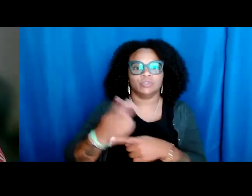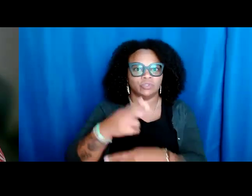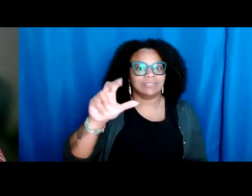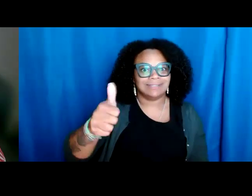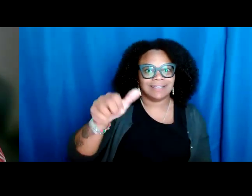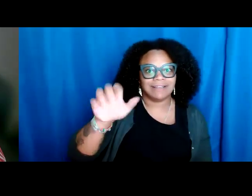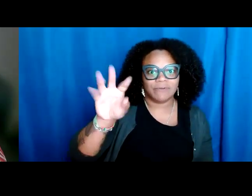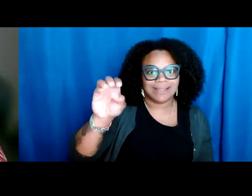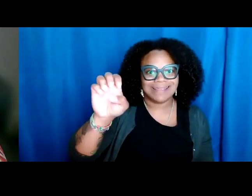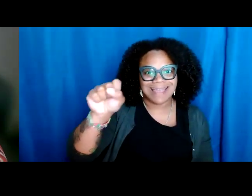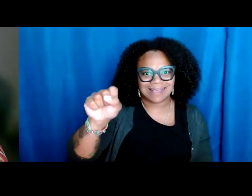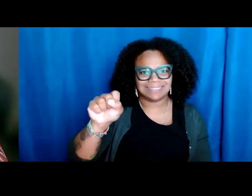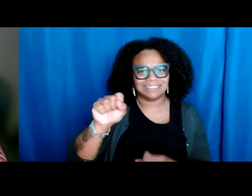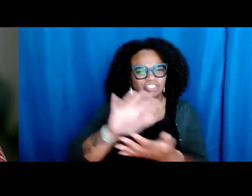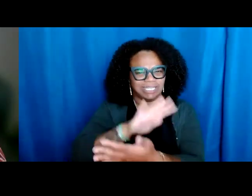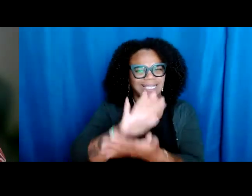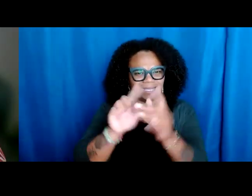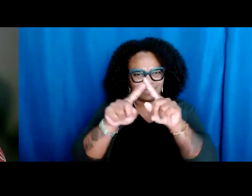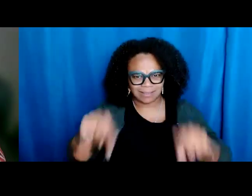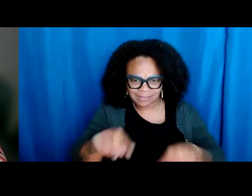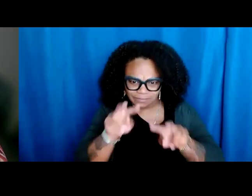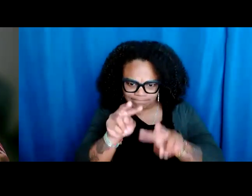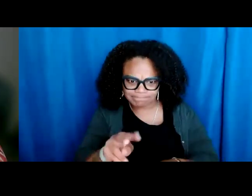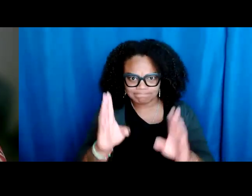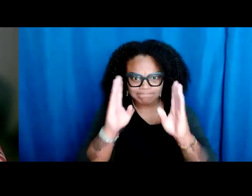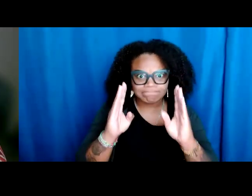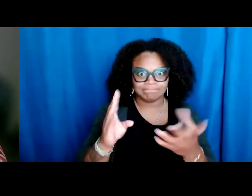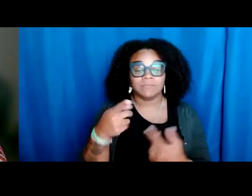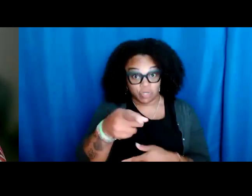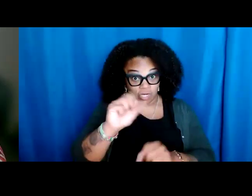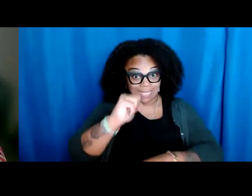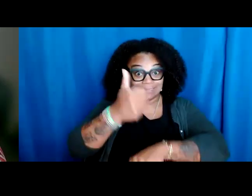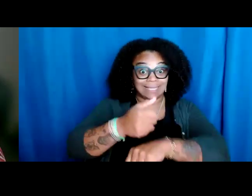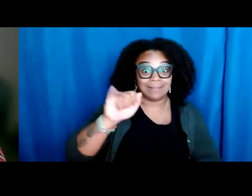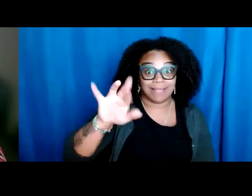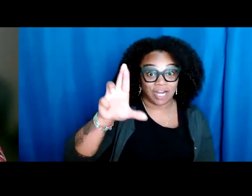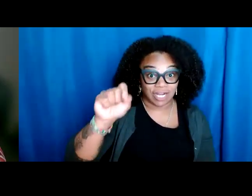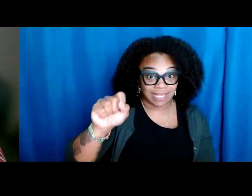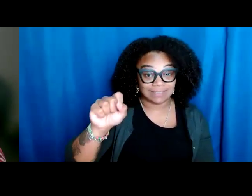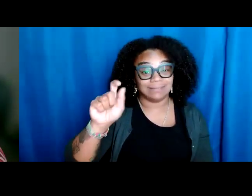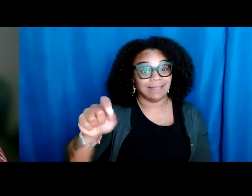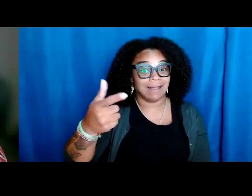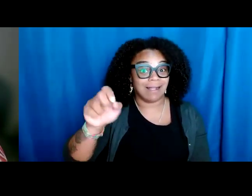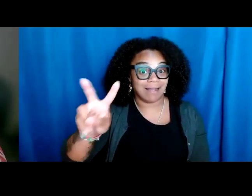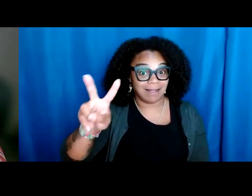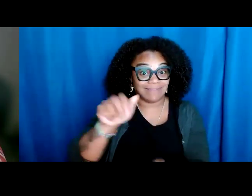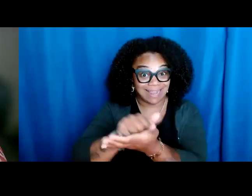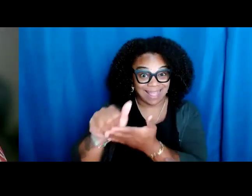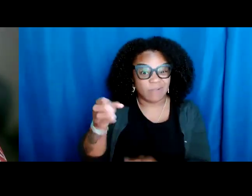those deadlines. You can make your payments by setting up an IRS.gov account, and you can make